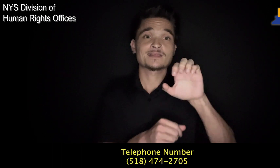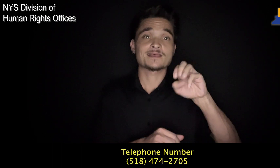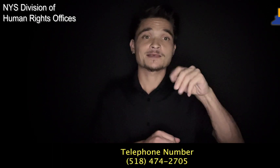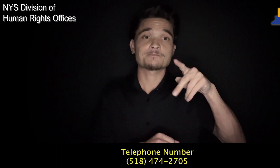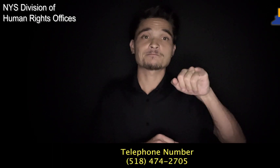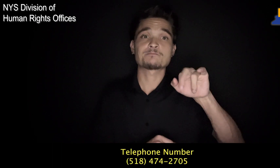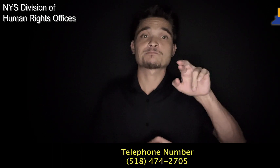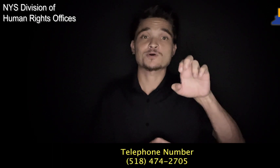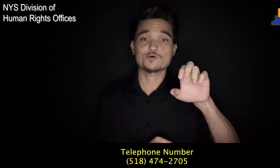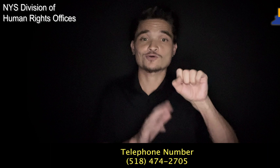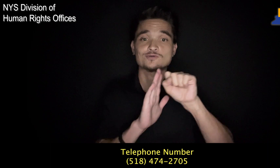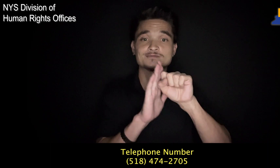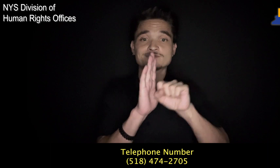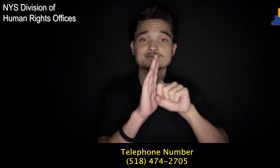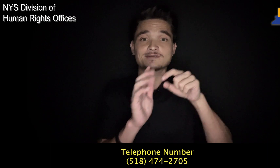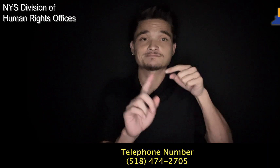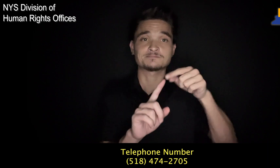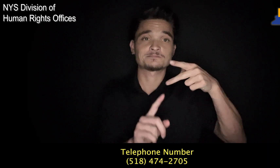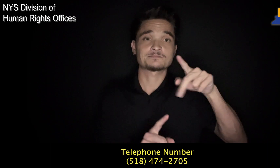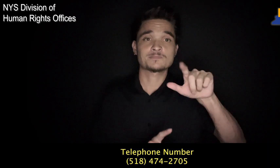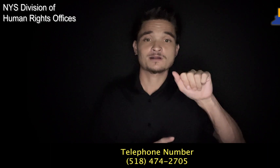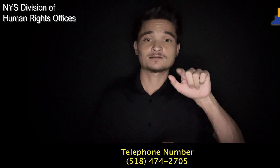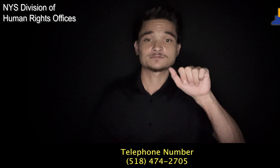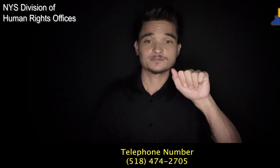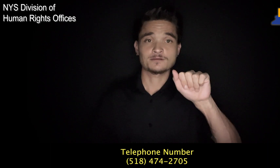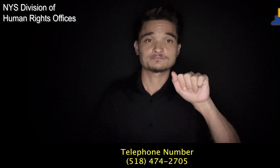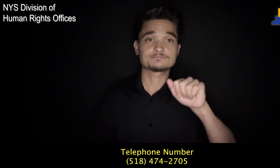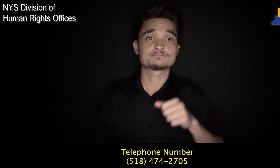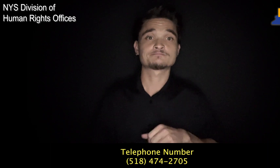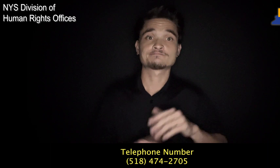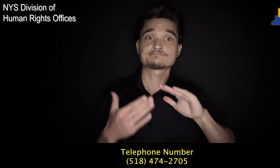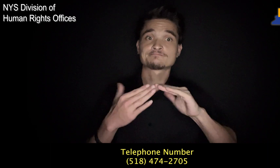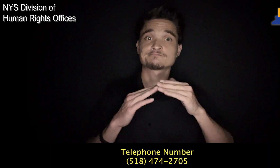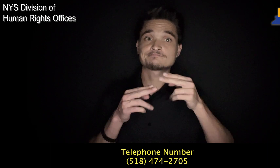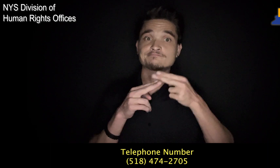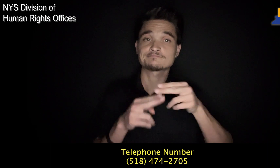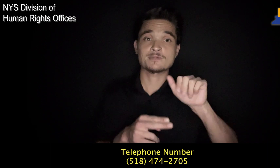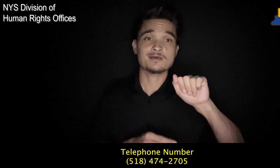Telephone Number (518) 474-2705